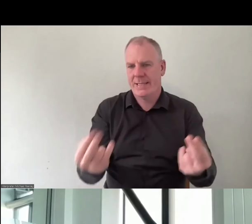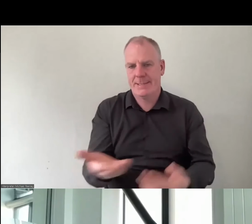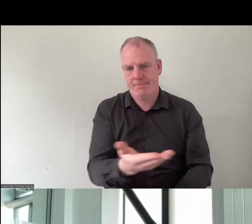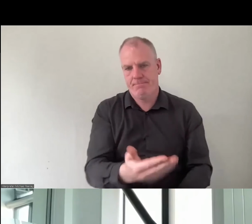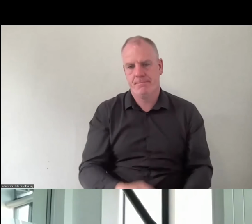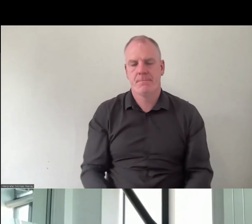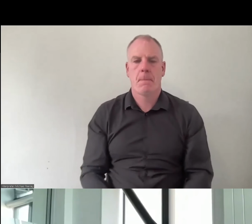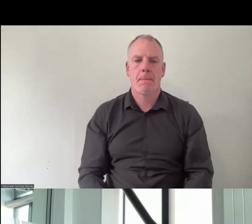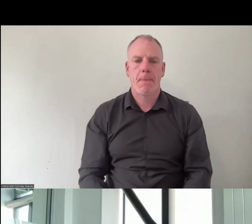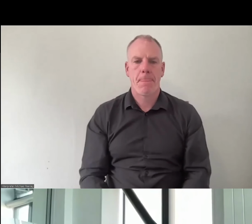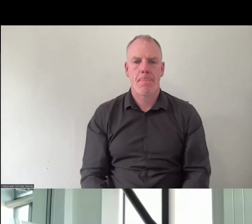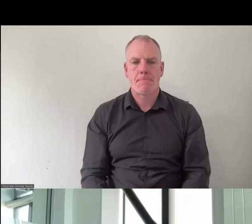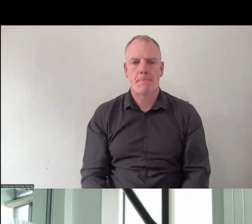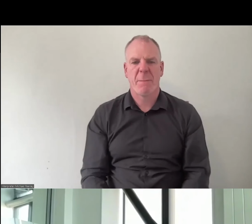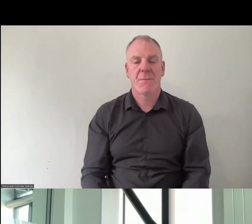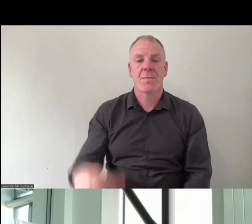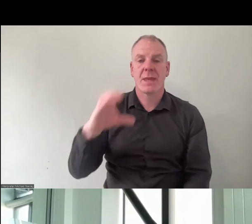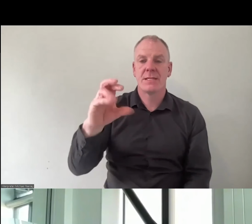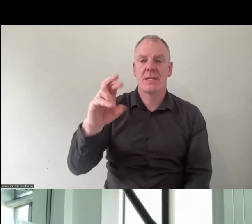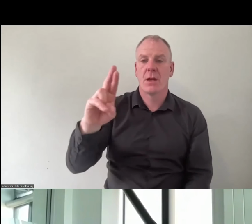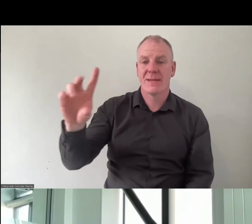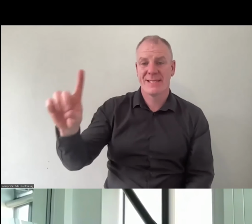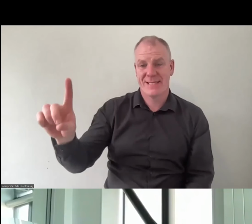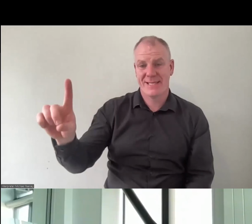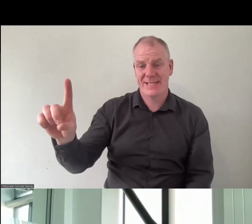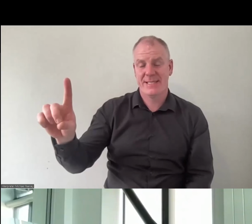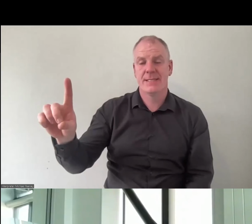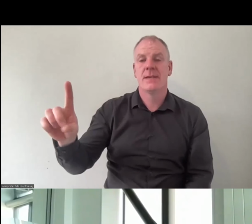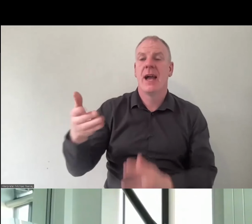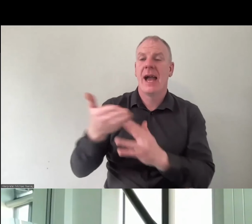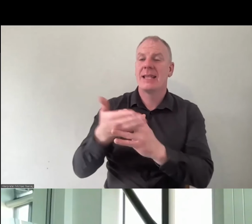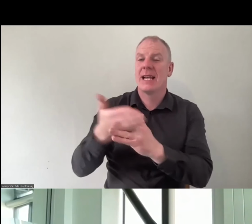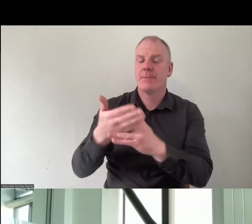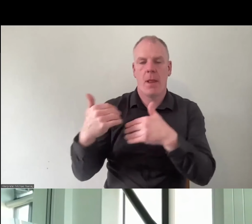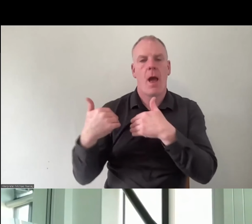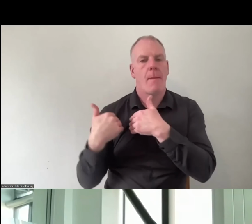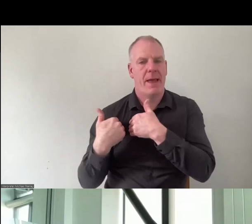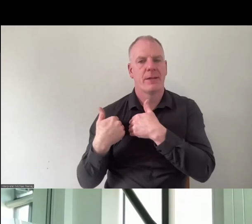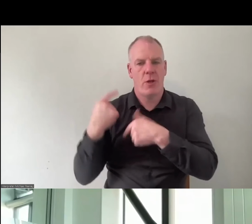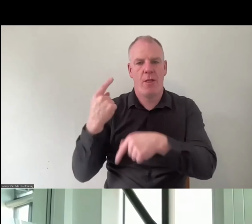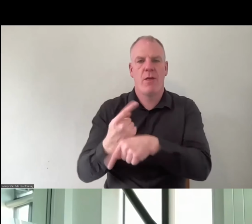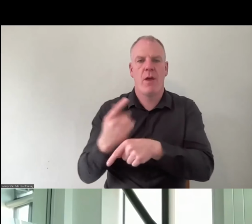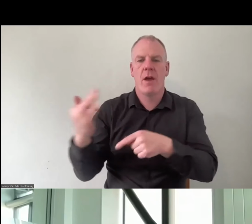In the CRPD, accessibility is an obligation of progressive realisation.